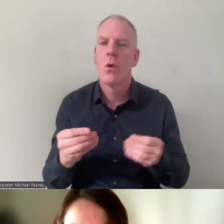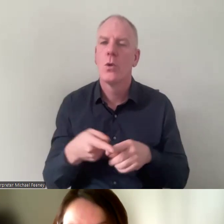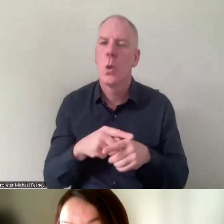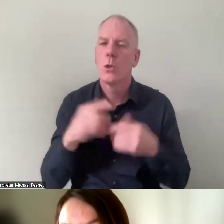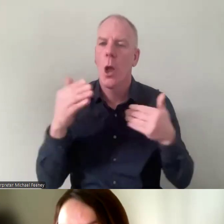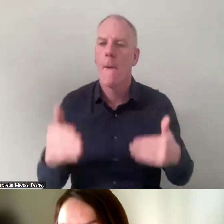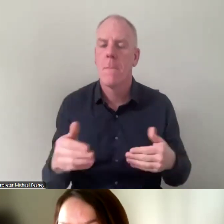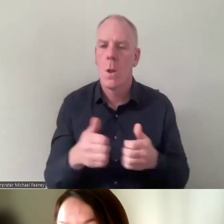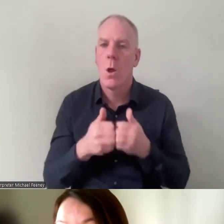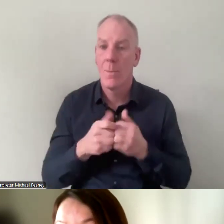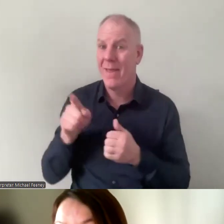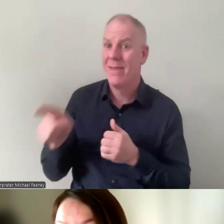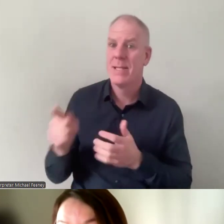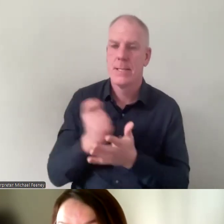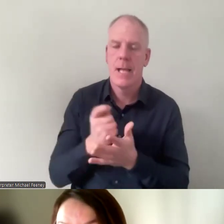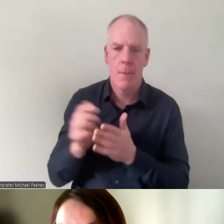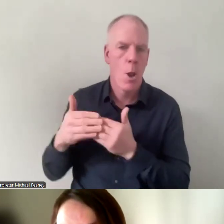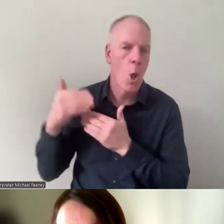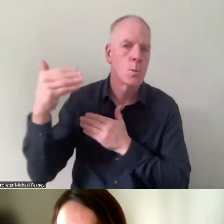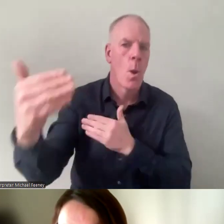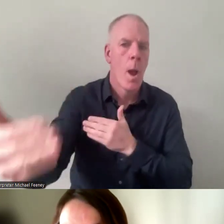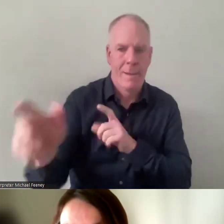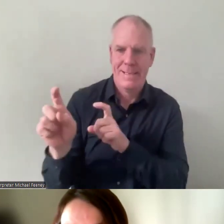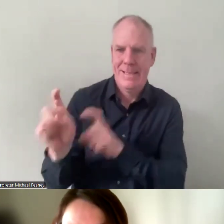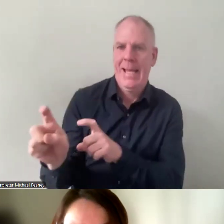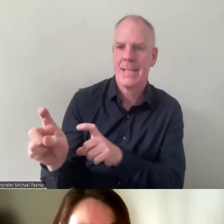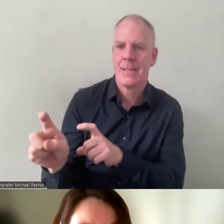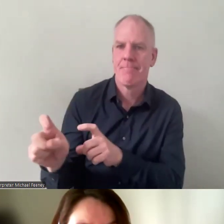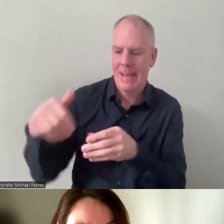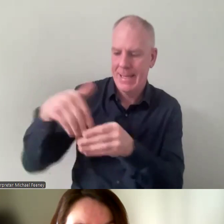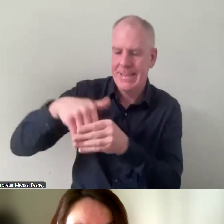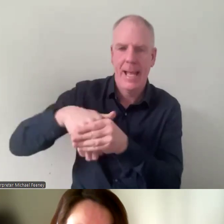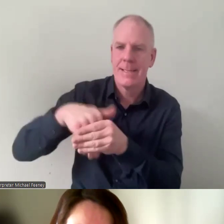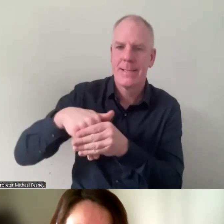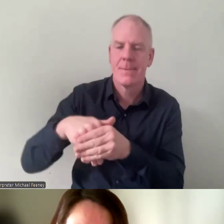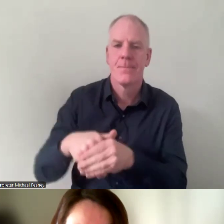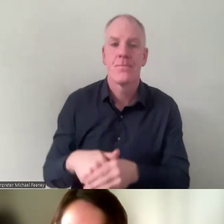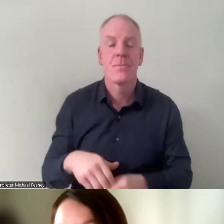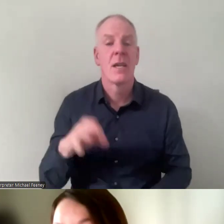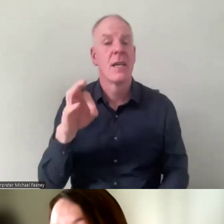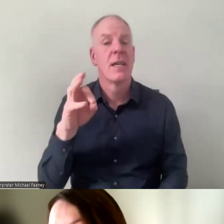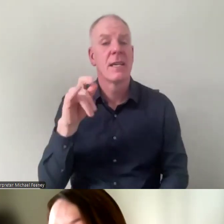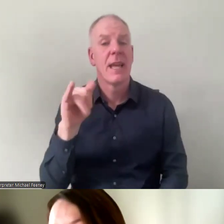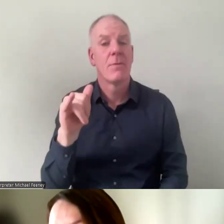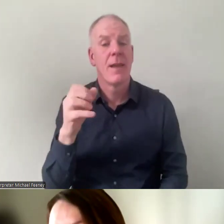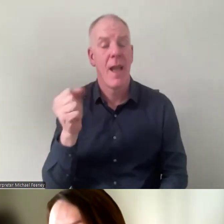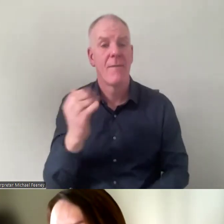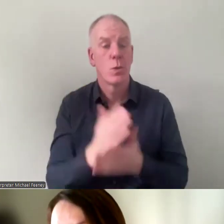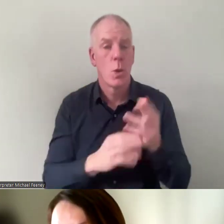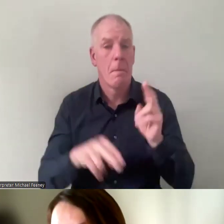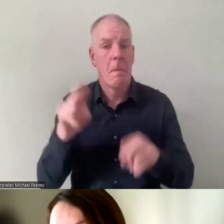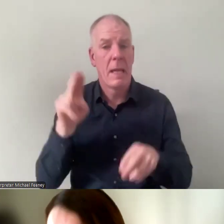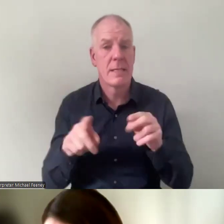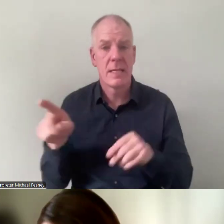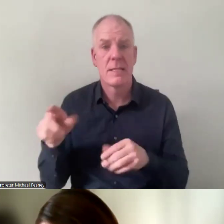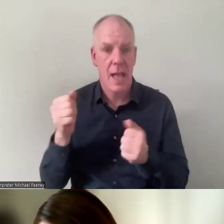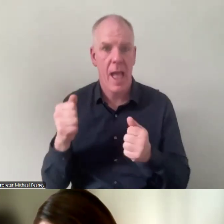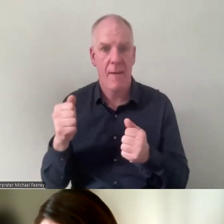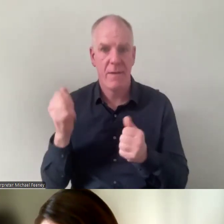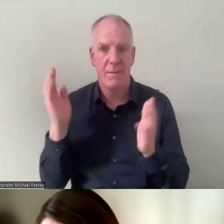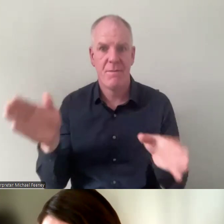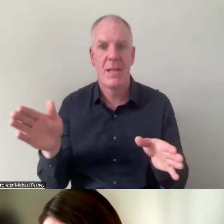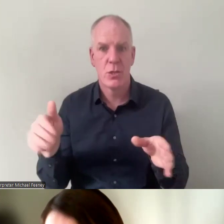whereas in this case, we're looking at as a longer term solution. So you know, within the Gallery, we have some paintings that have been fitted for those microclimates,